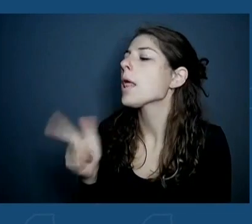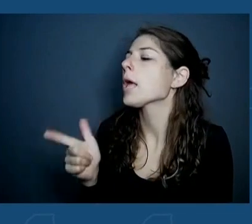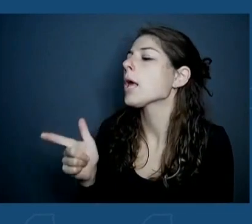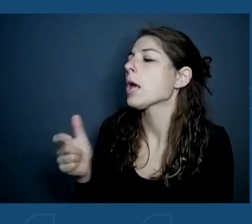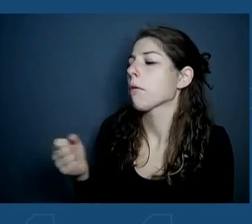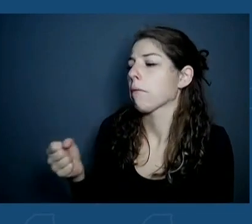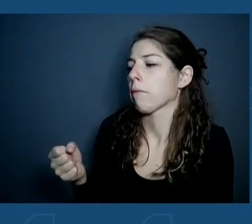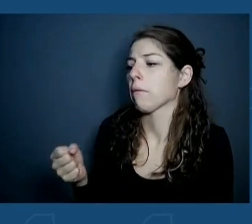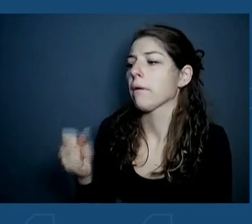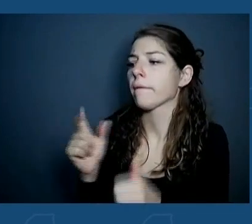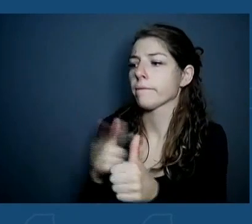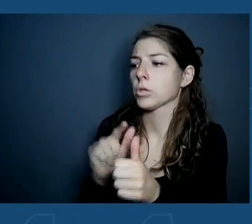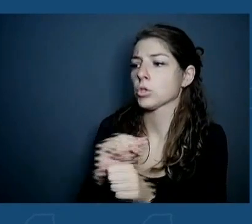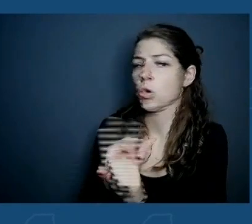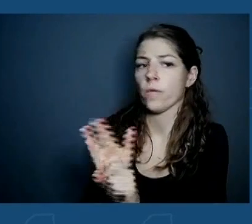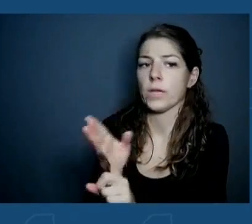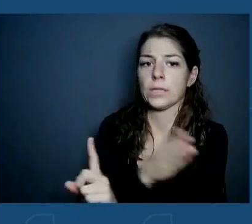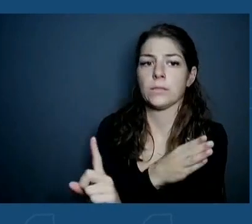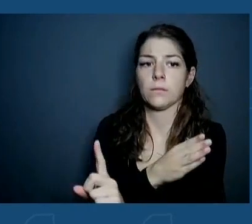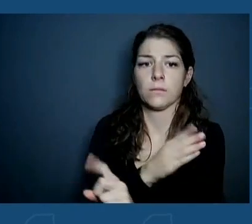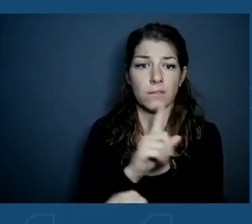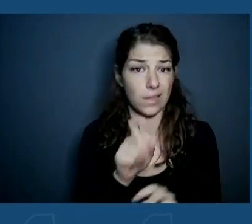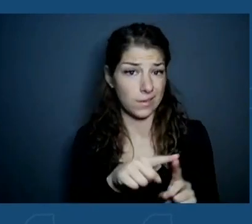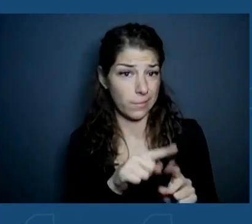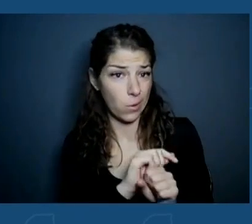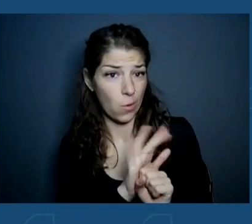ARRIVED, THE IDEA THAT NEW YORK STATE HAS A REMOTE POSSIBILITY